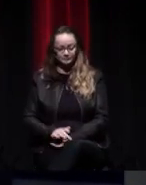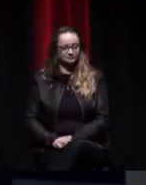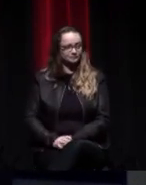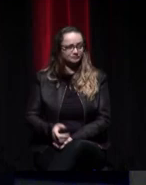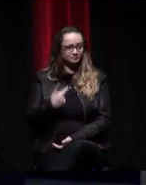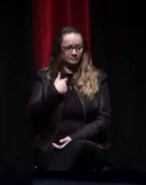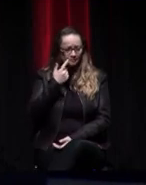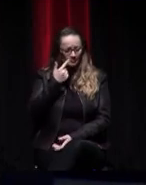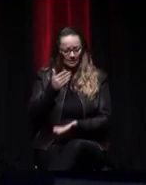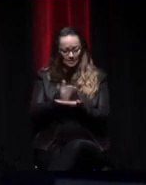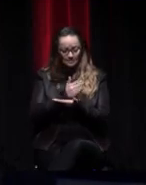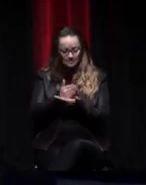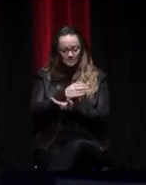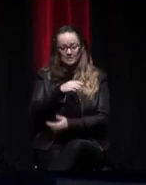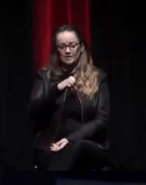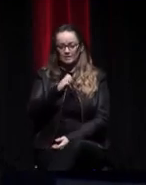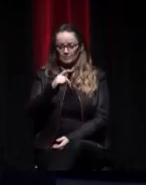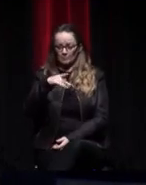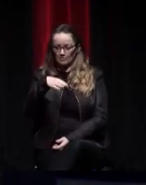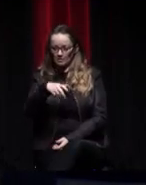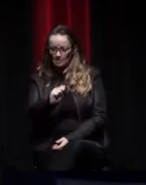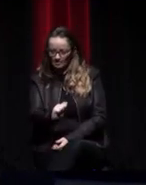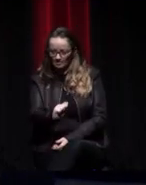the newspapers Folha de São Paulo and Jornal do Brasil.